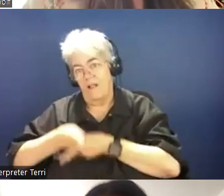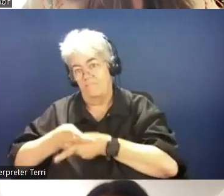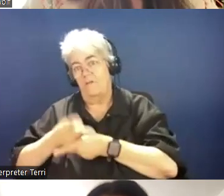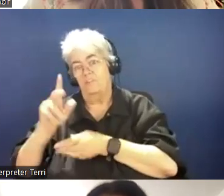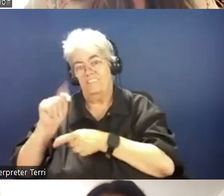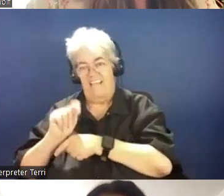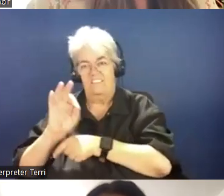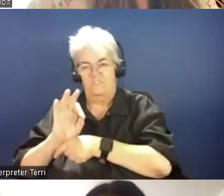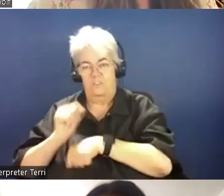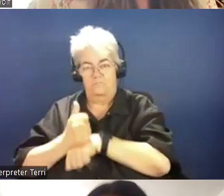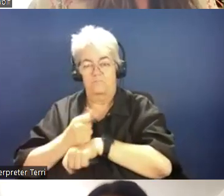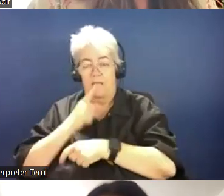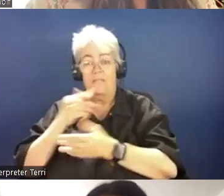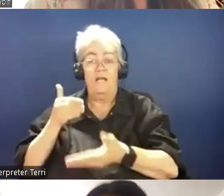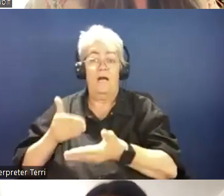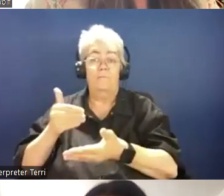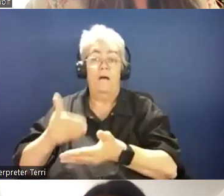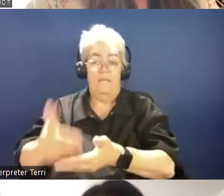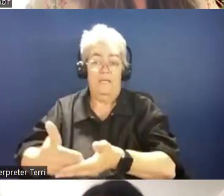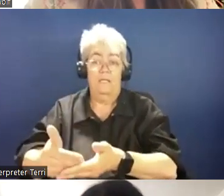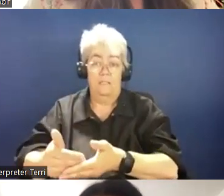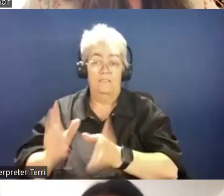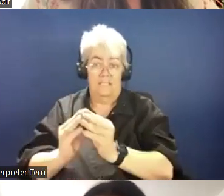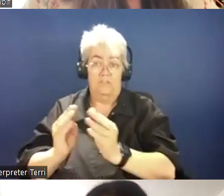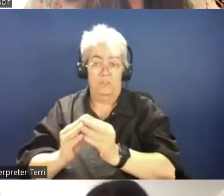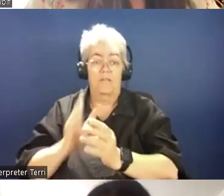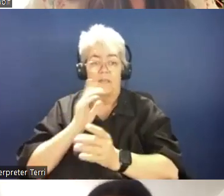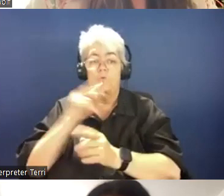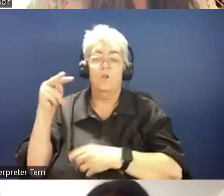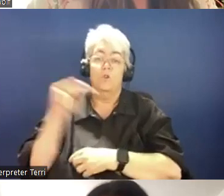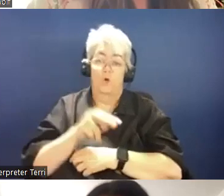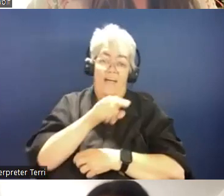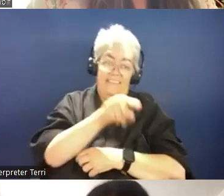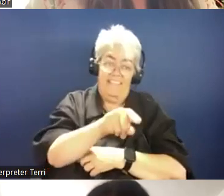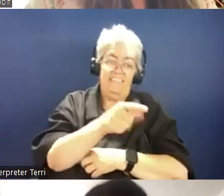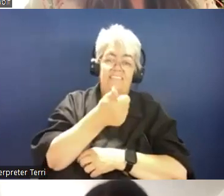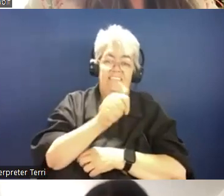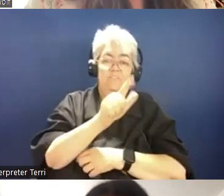in the upcoming legislative session that will make changes and tweaks to 1027 based